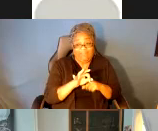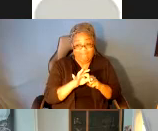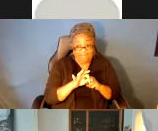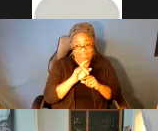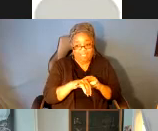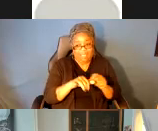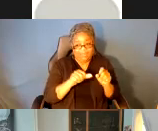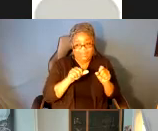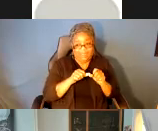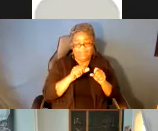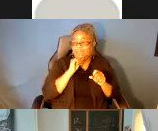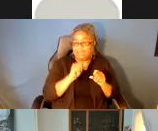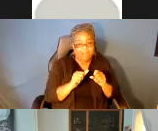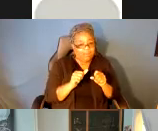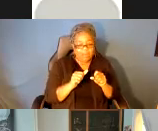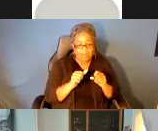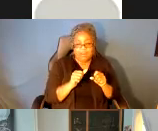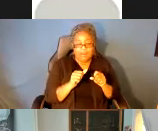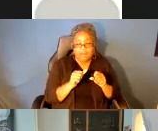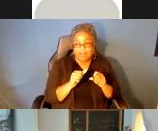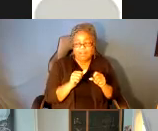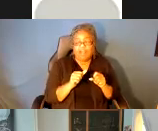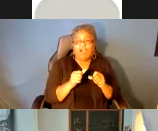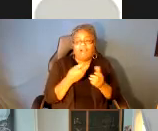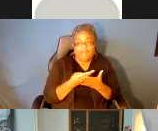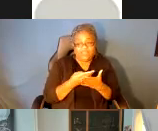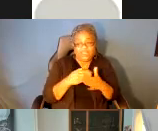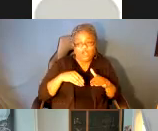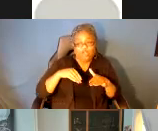has not been funded through another MRAC grant,